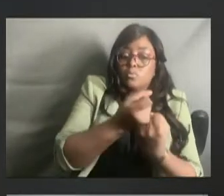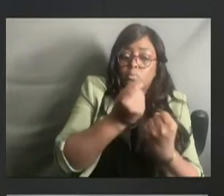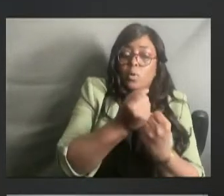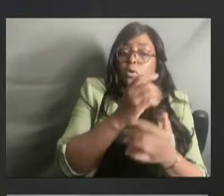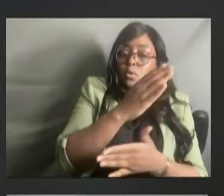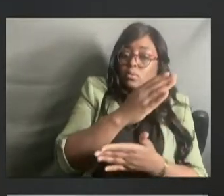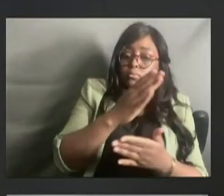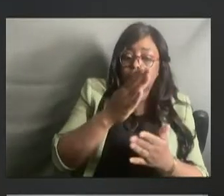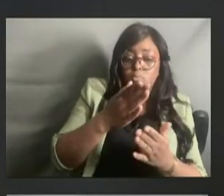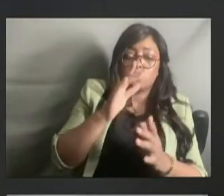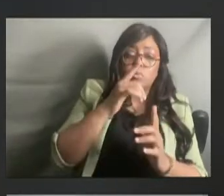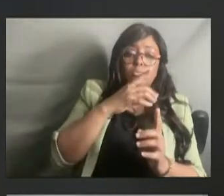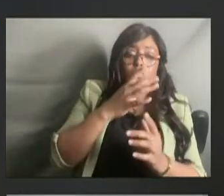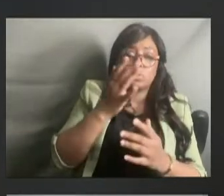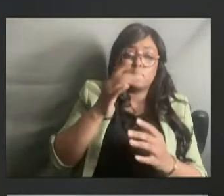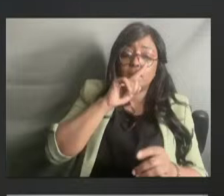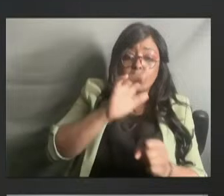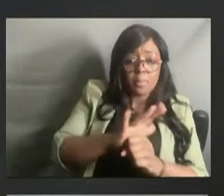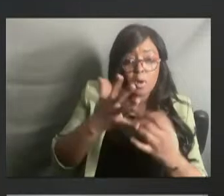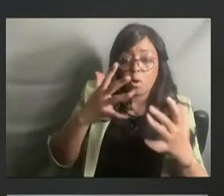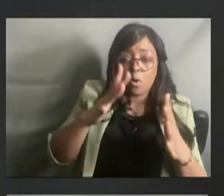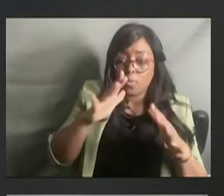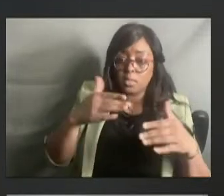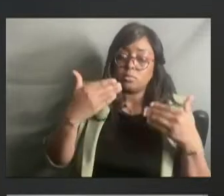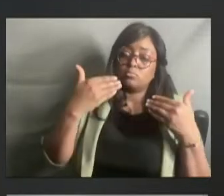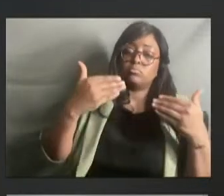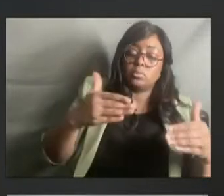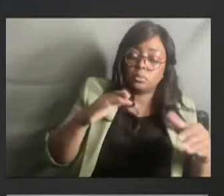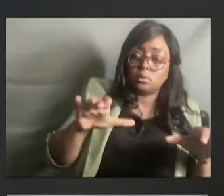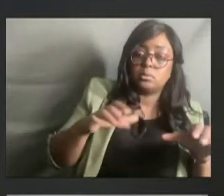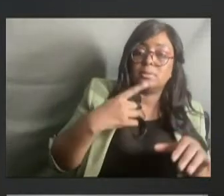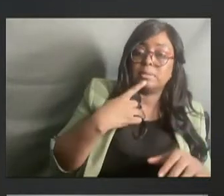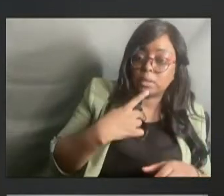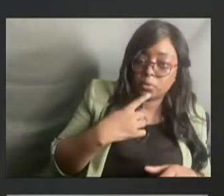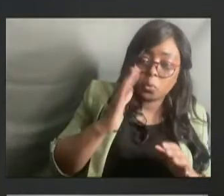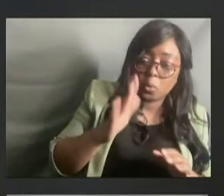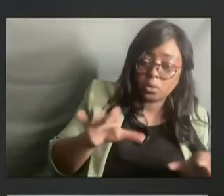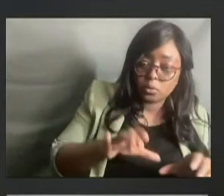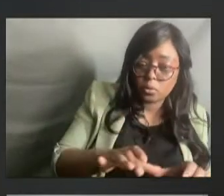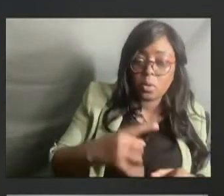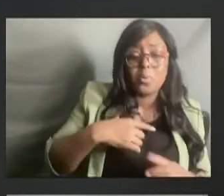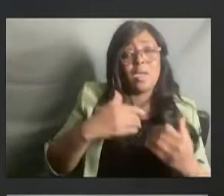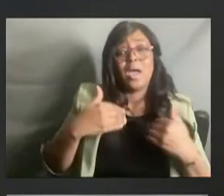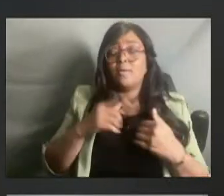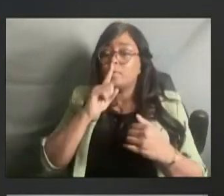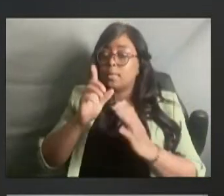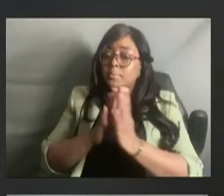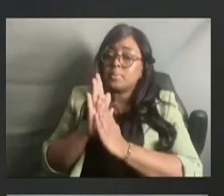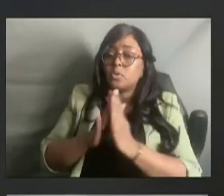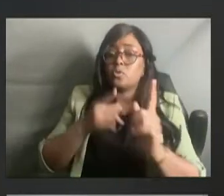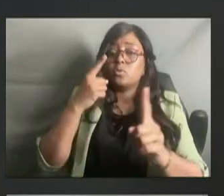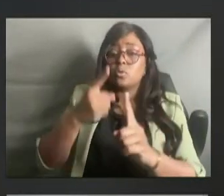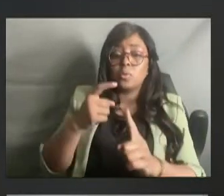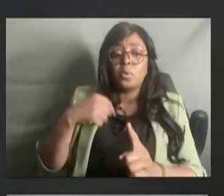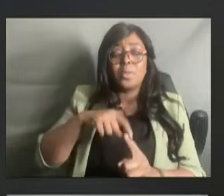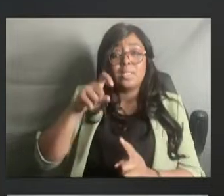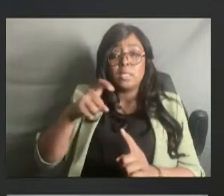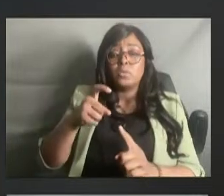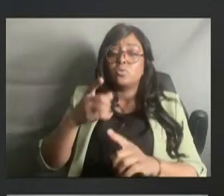make do on the commitments that we've already made. We have ambitious goals. We desperately